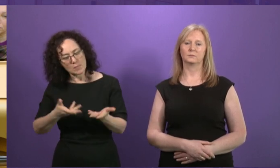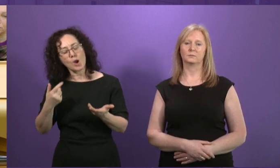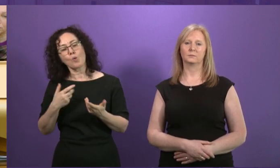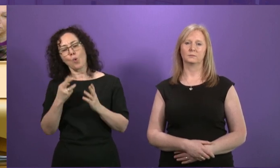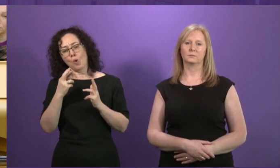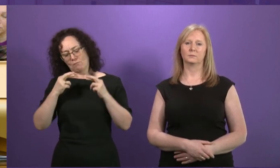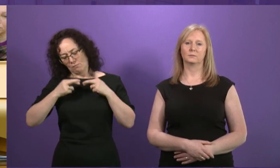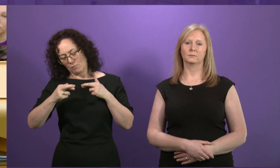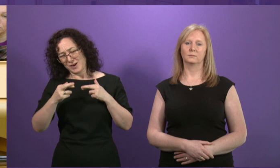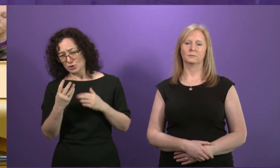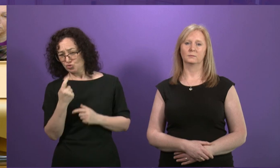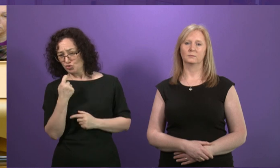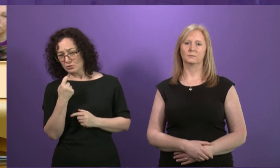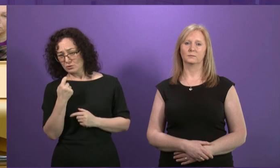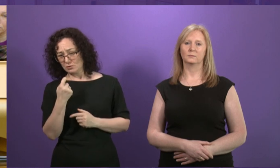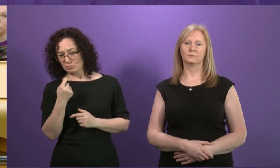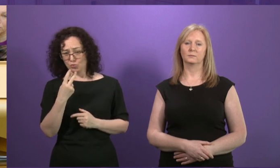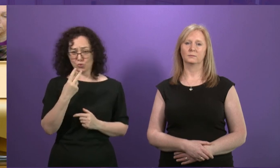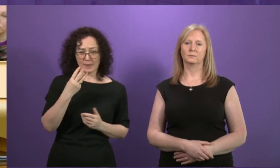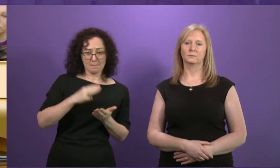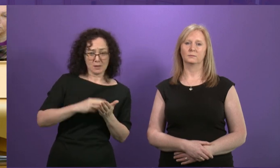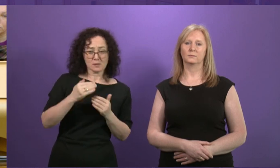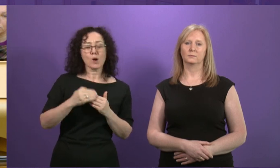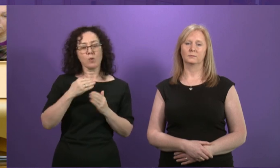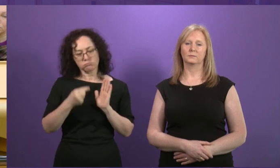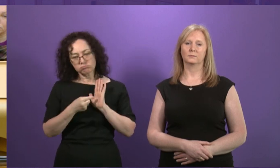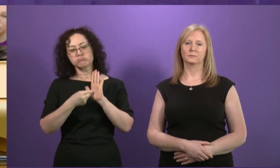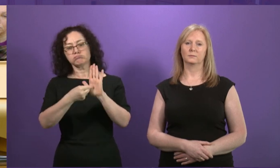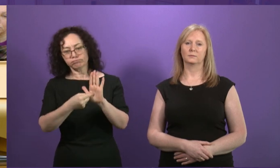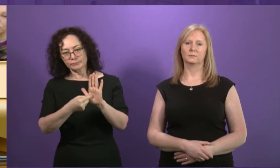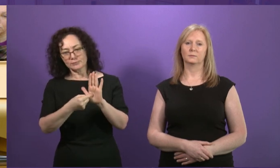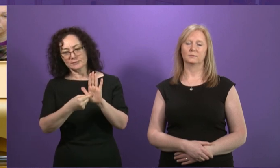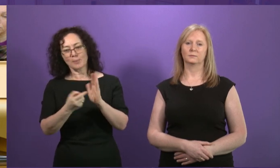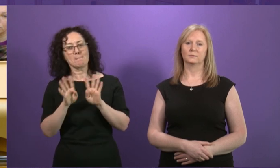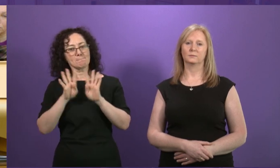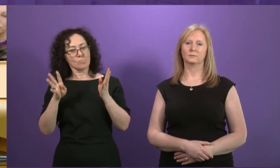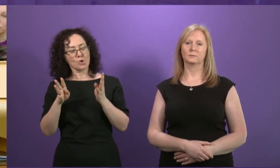I give an undertaking today that the Cabinet Secretary for Transport, Infrastructure and Connectivity will update Parliament once the negotiations are included.